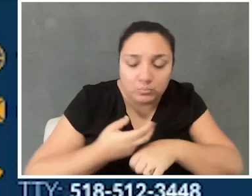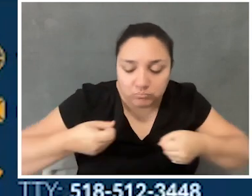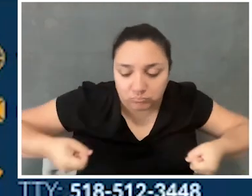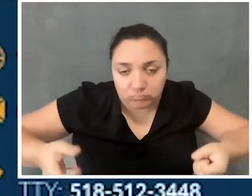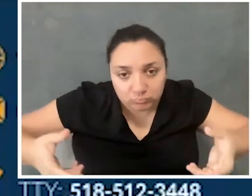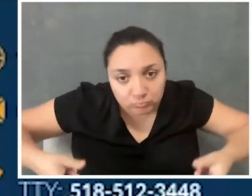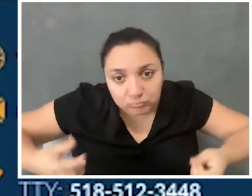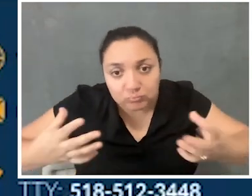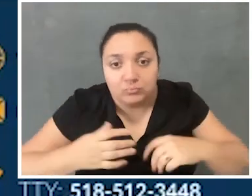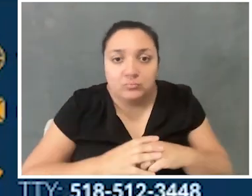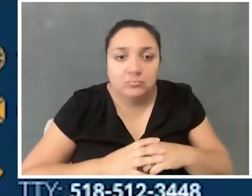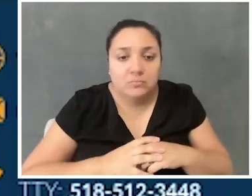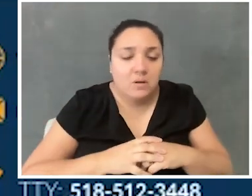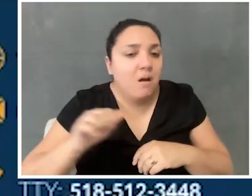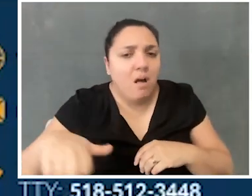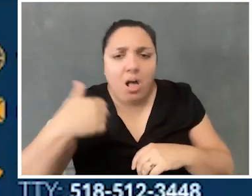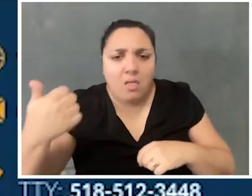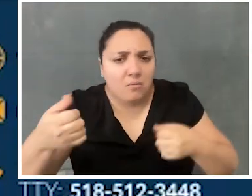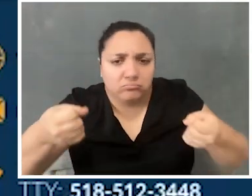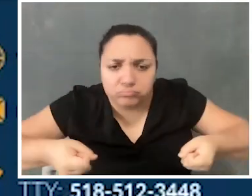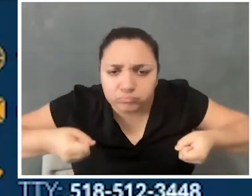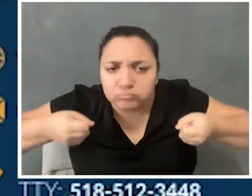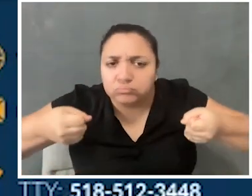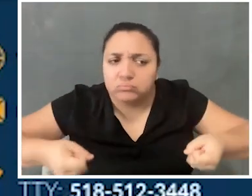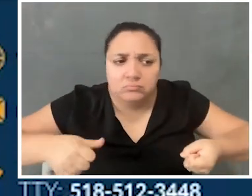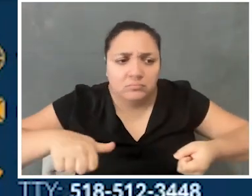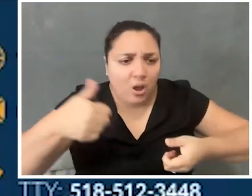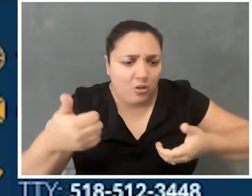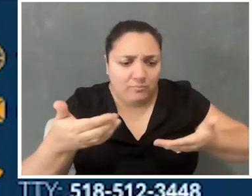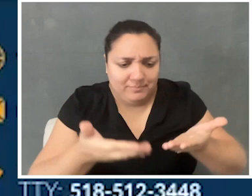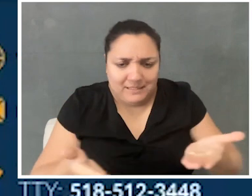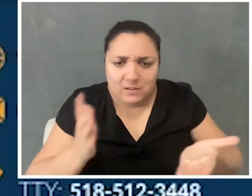and also any kind of other mobility device.